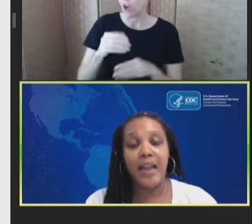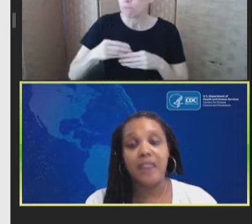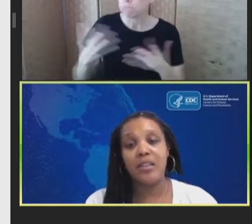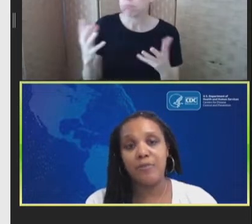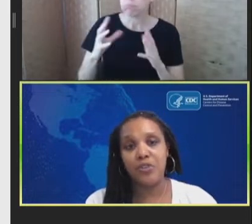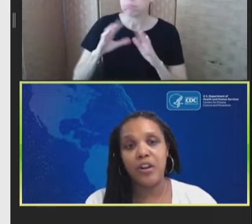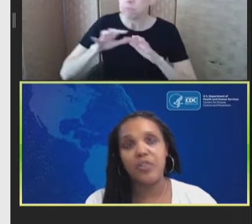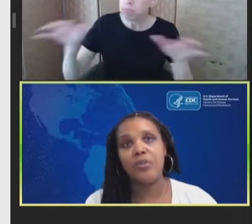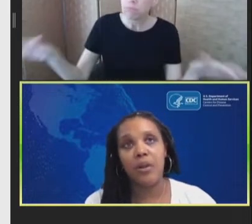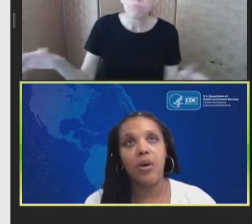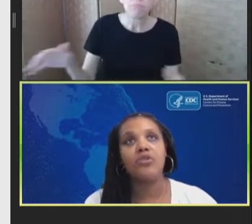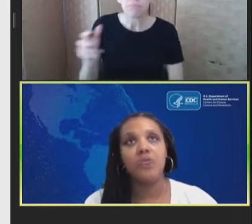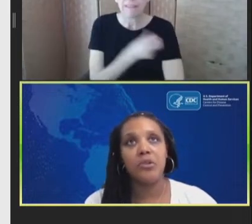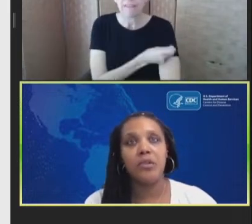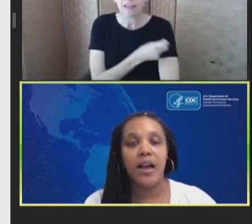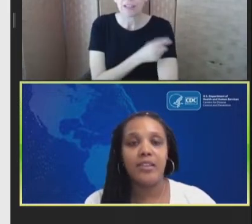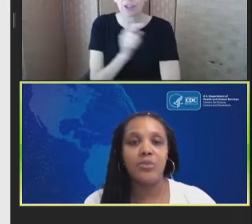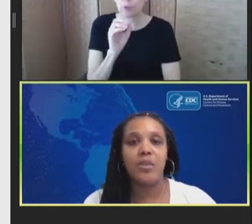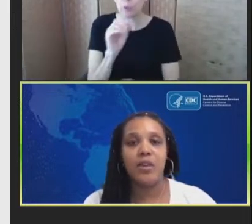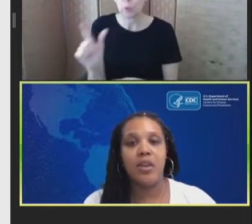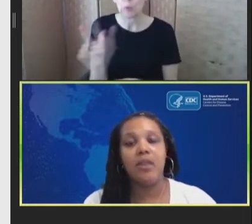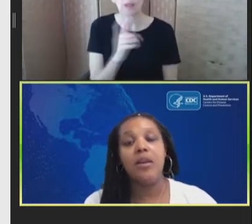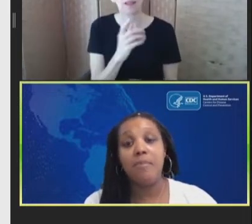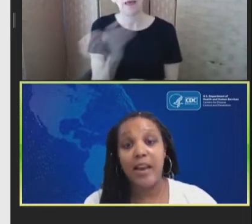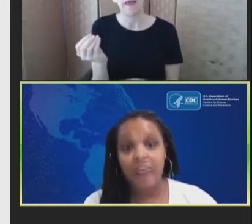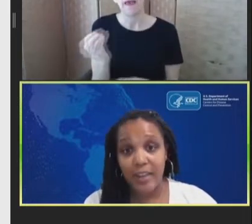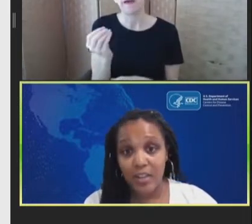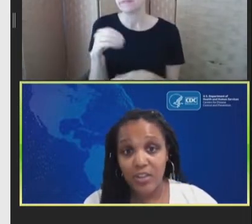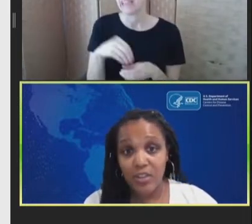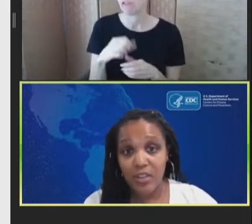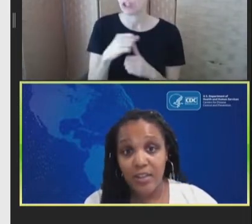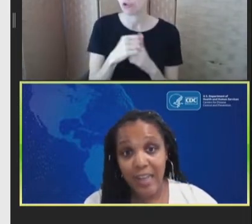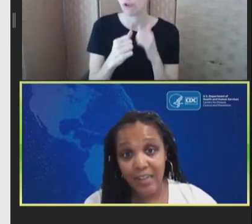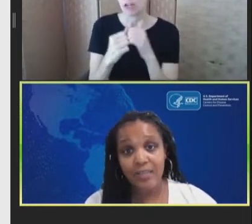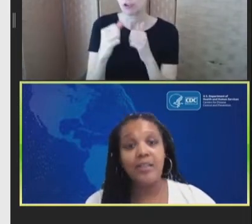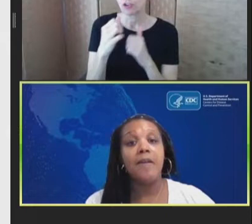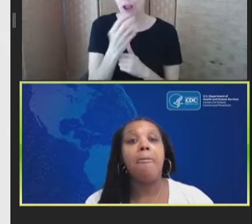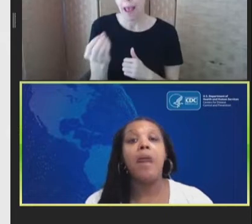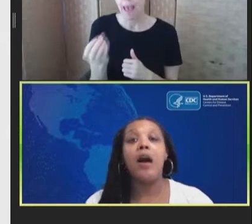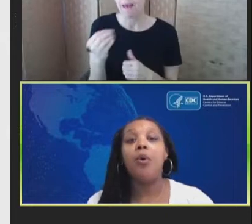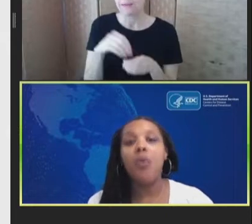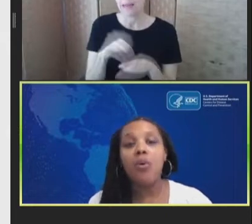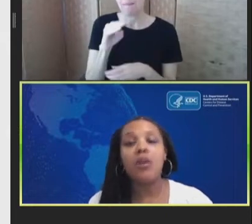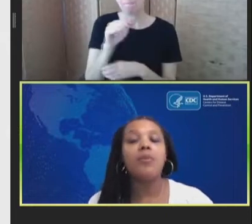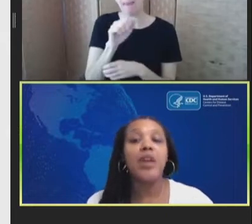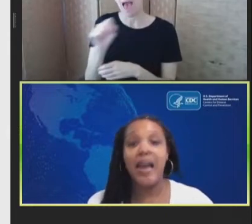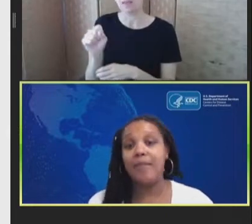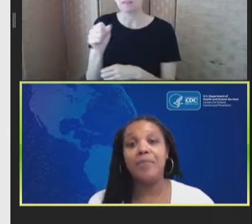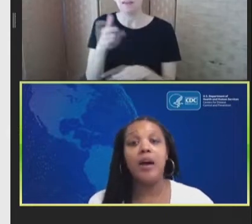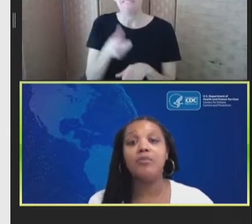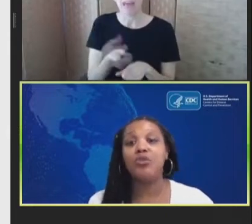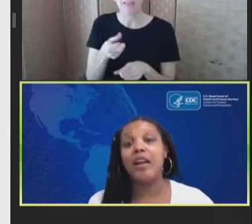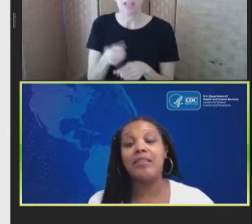IS infrastructure, but also utilized within mass vaccination settings, or we had direct